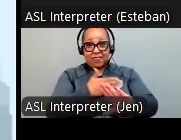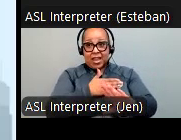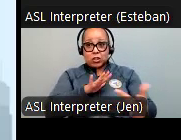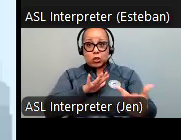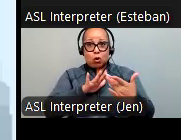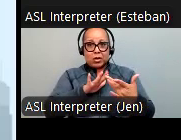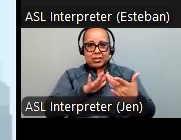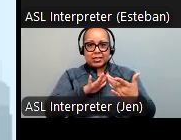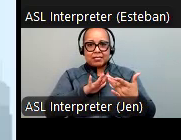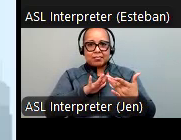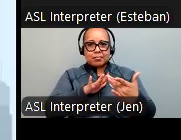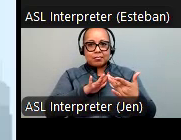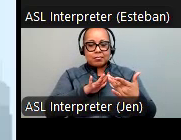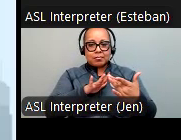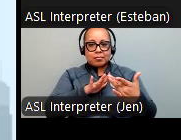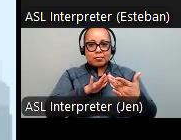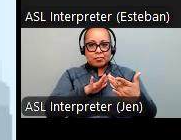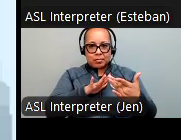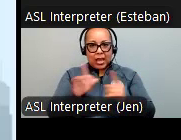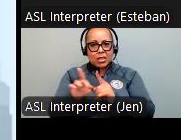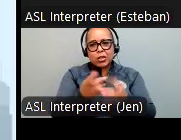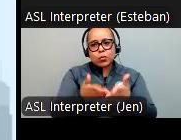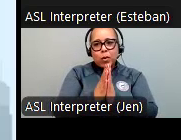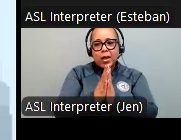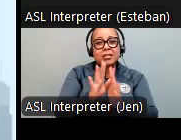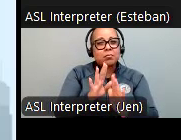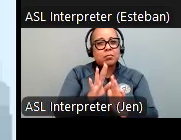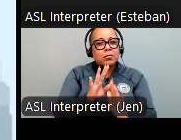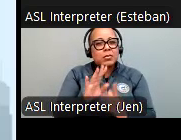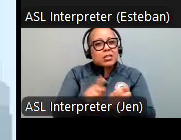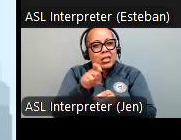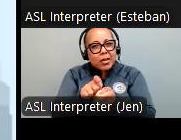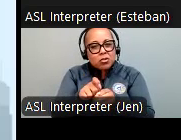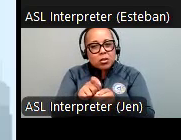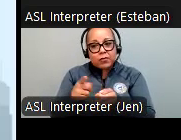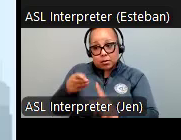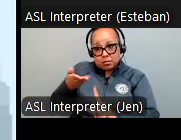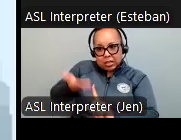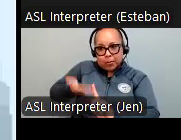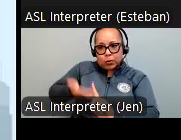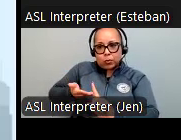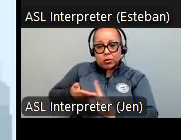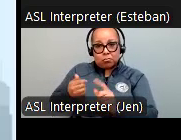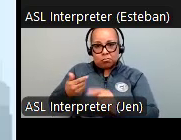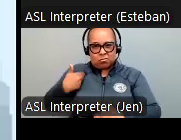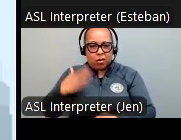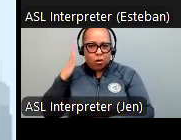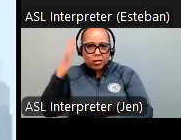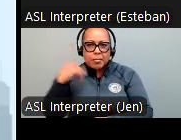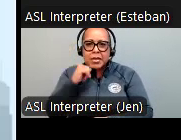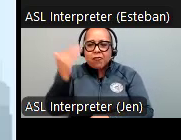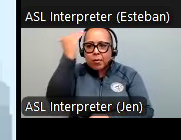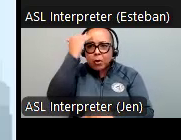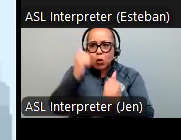requests, especially if someone who has autism and not very familiar with new environments is